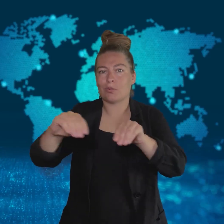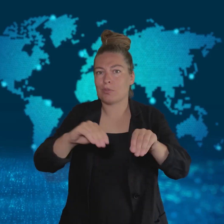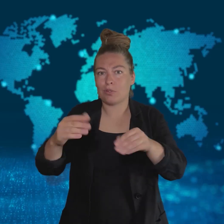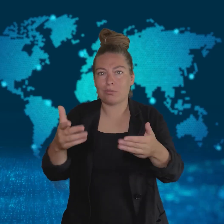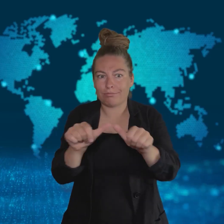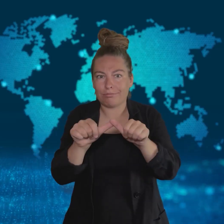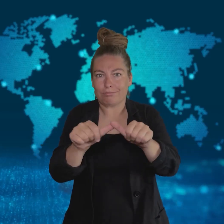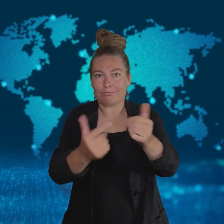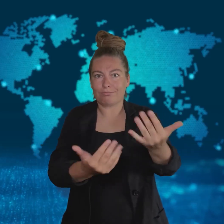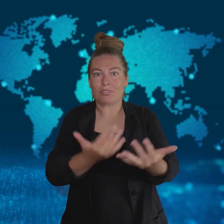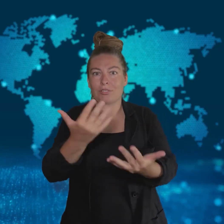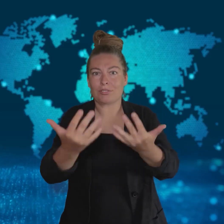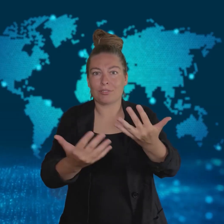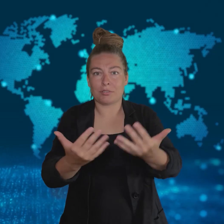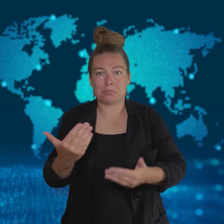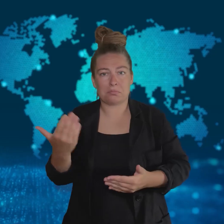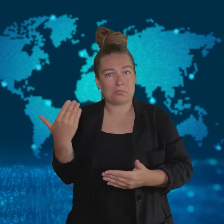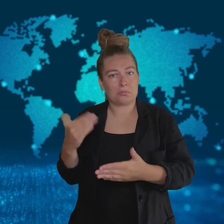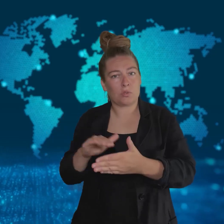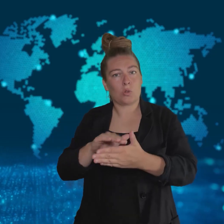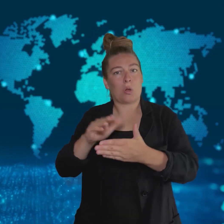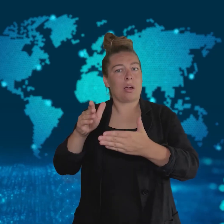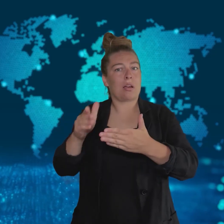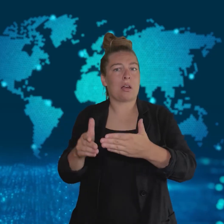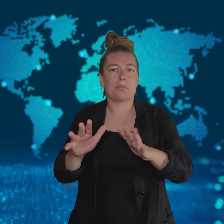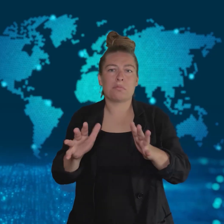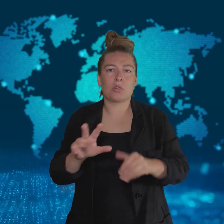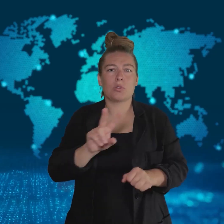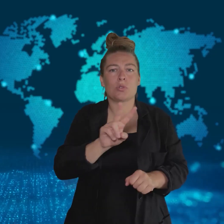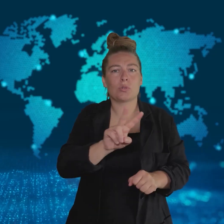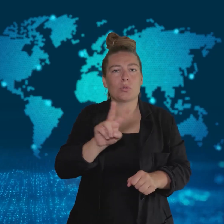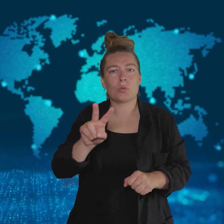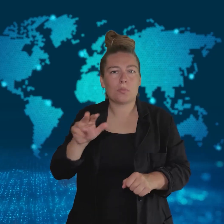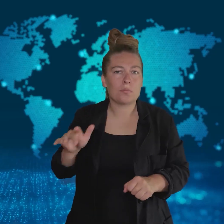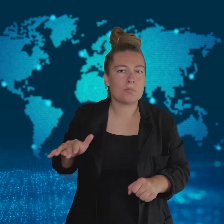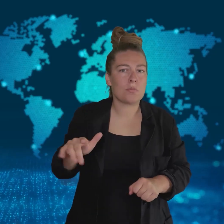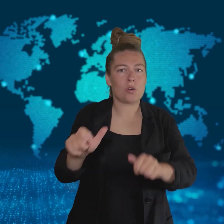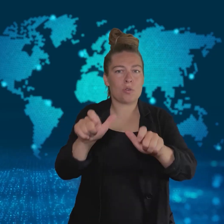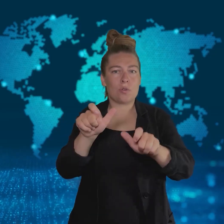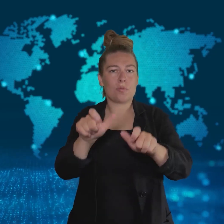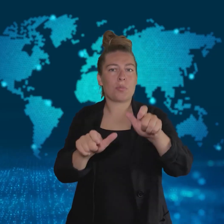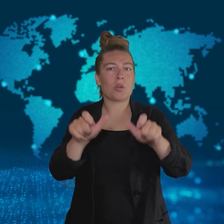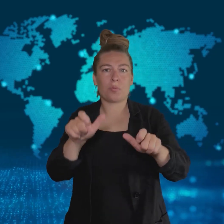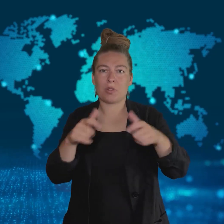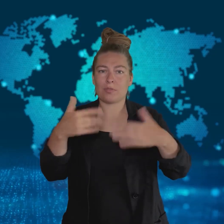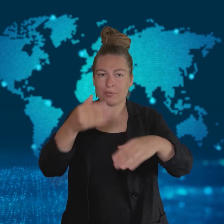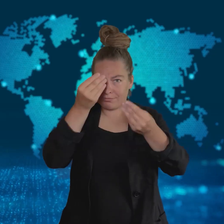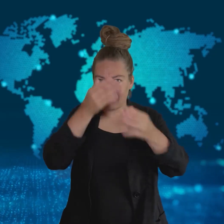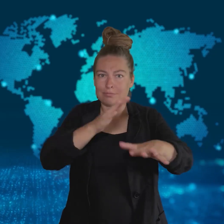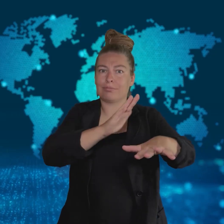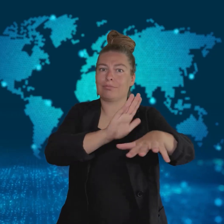22 million Americans under air alerts.